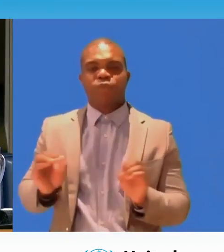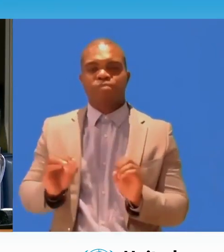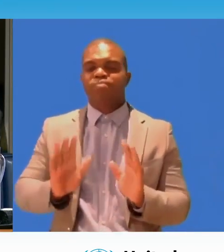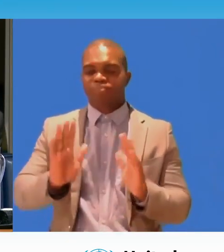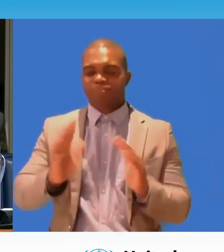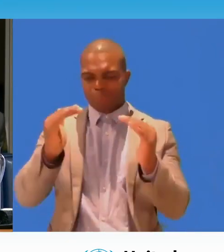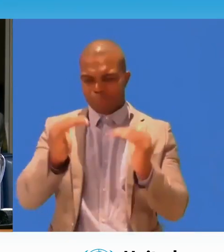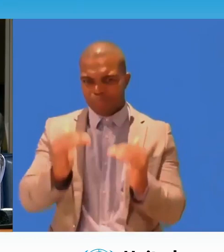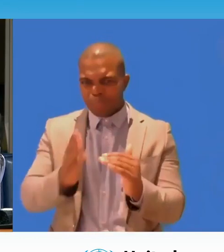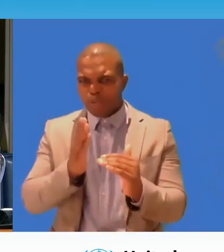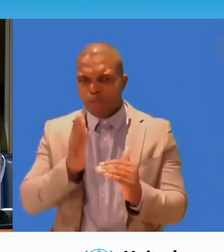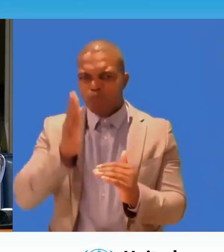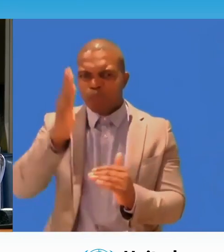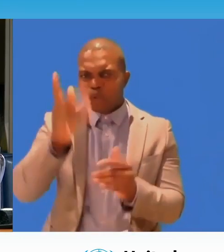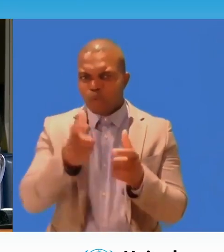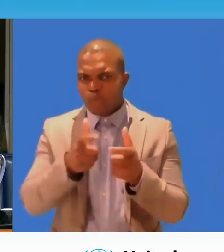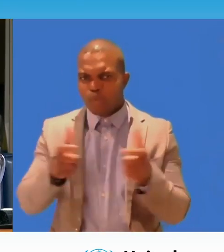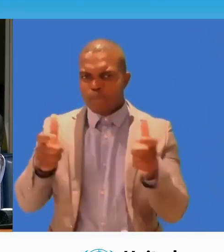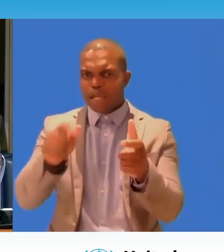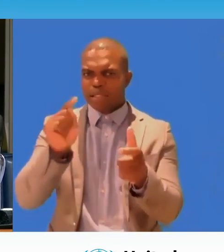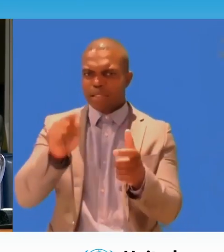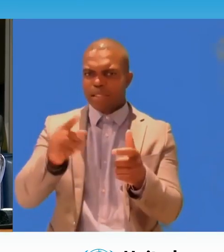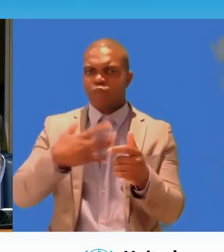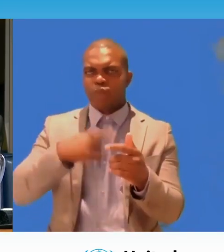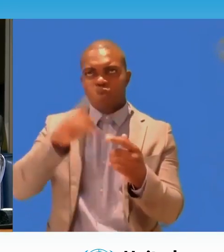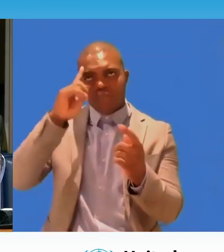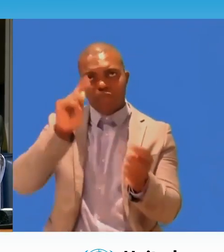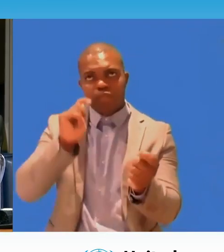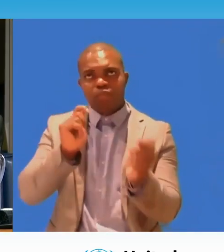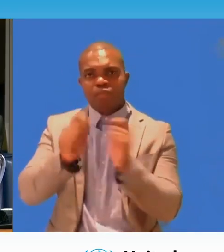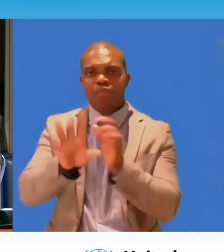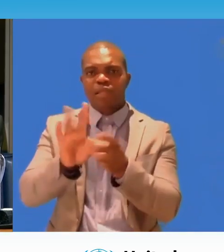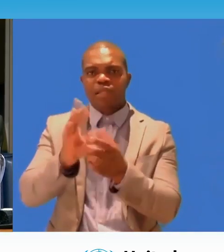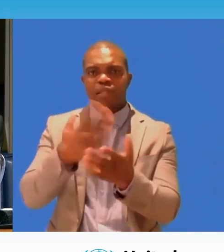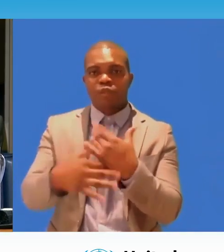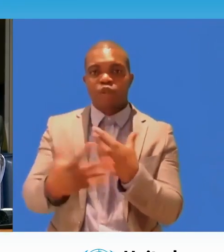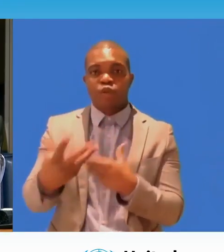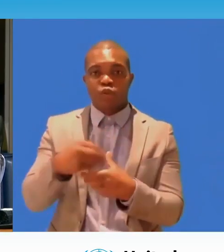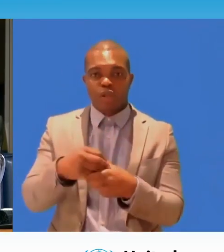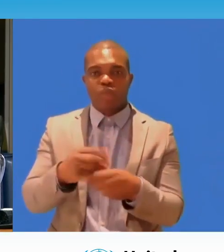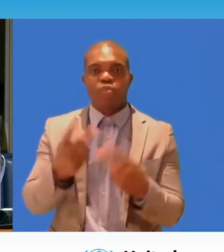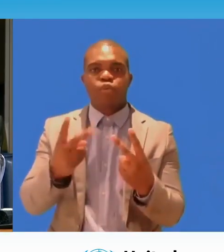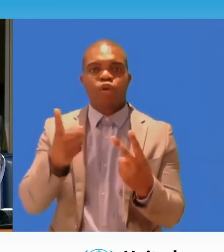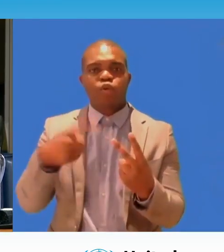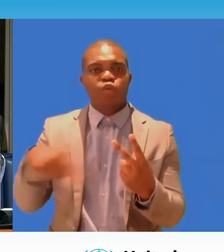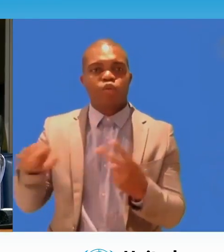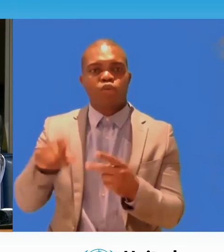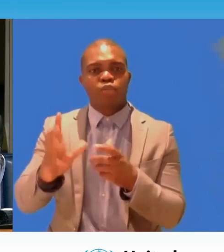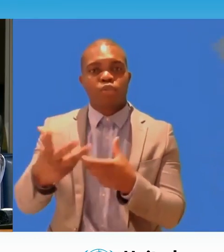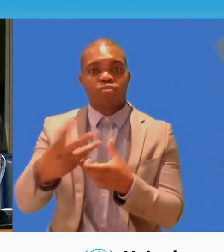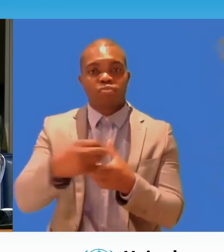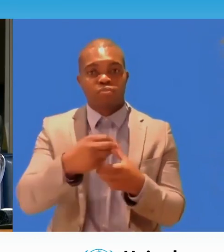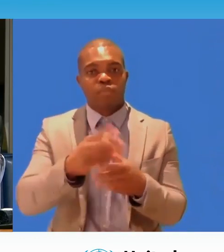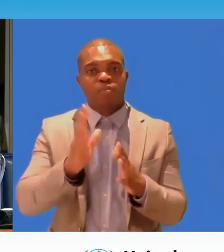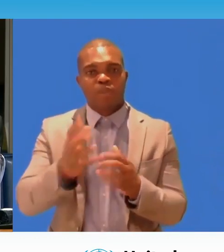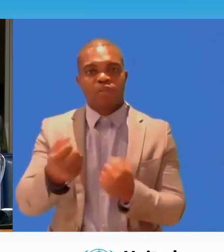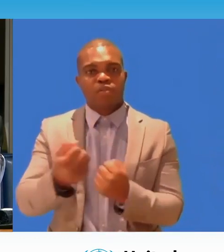UN system to the state level to the Grassroots to ensure the meaningful inclusion of persons